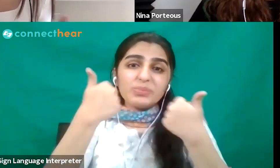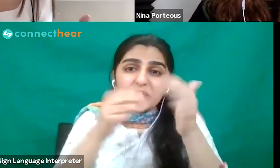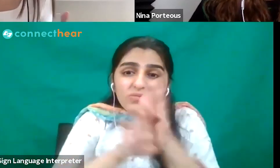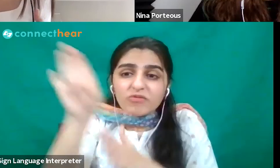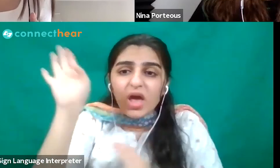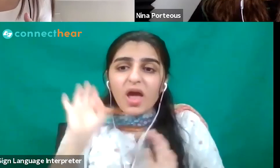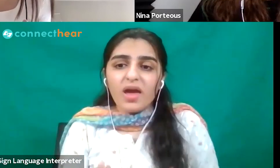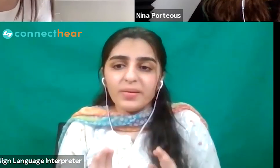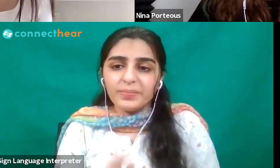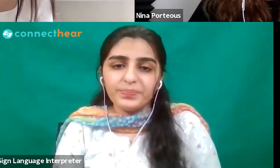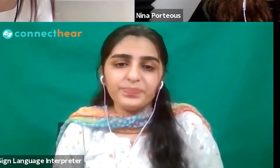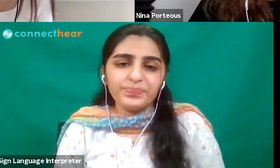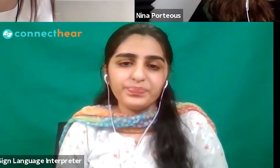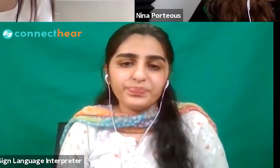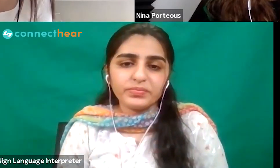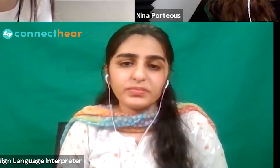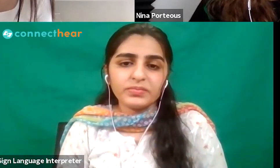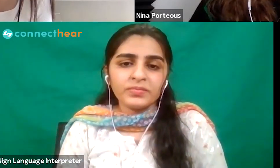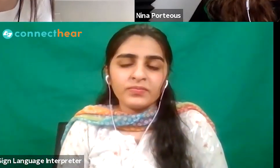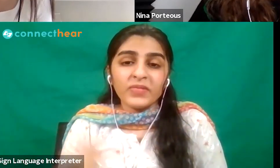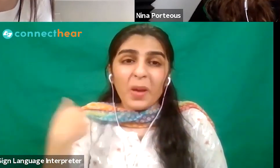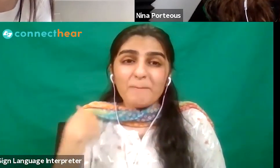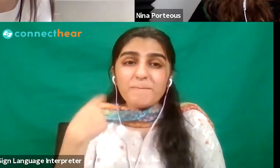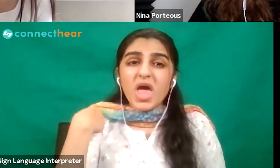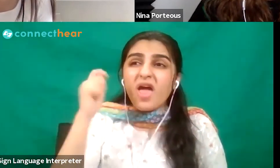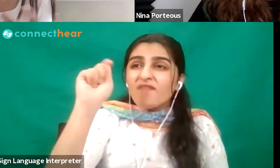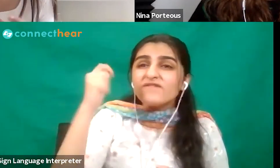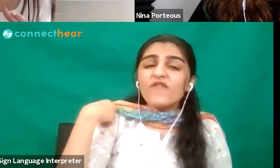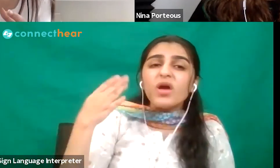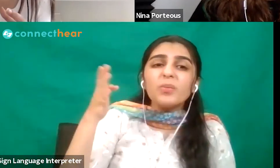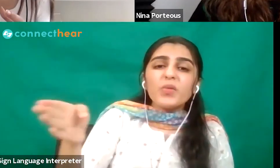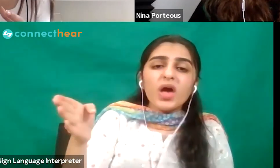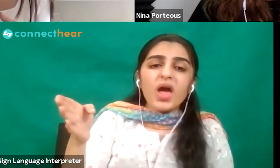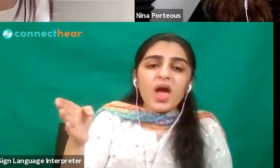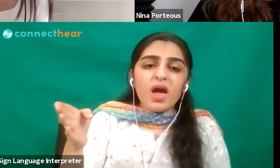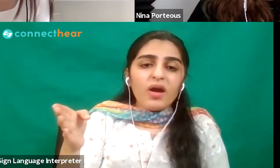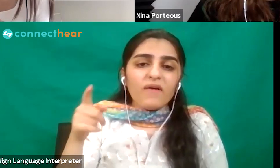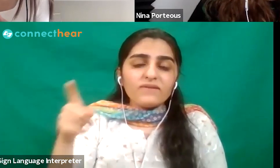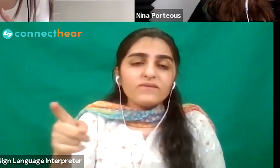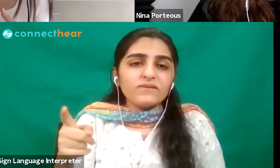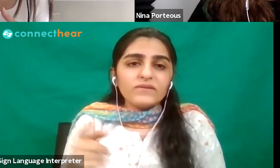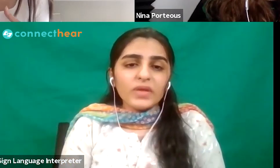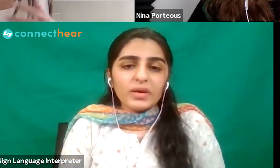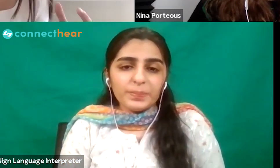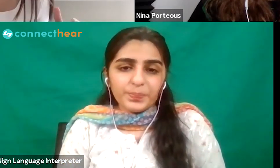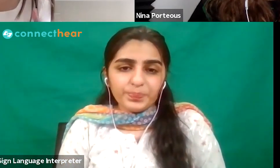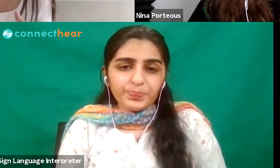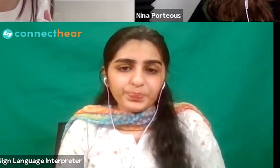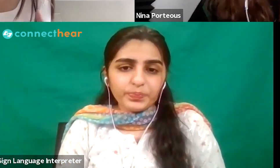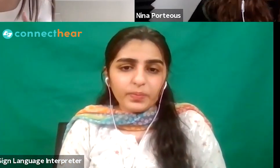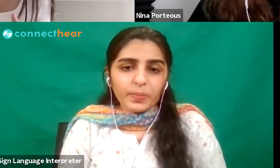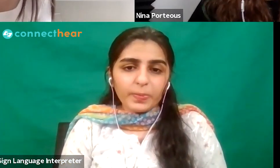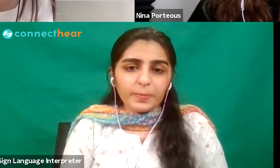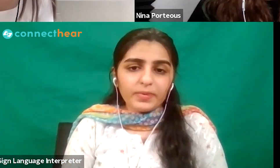Um, I know when I was like young girls when awesome first second school. Growing up I was really really quiet.